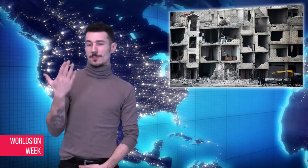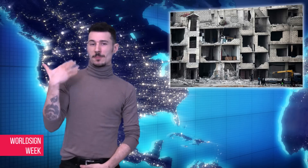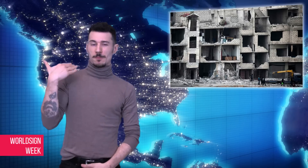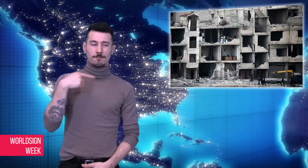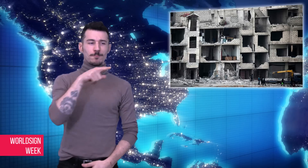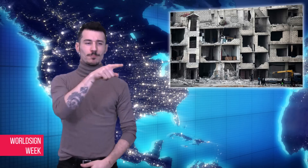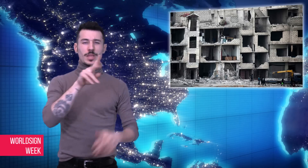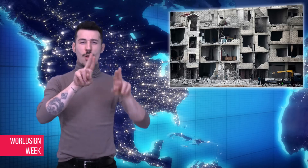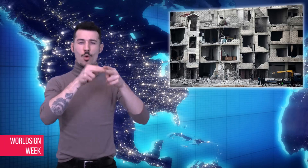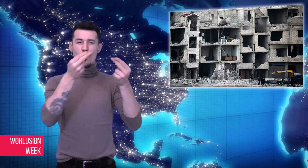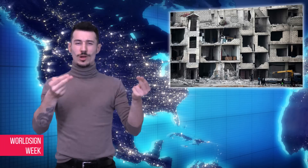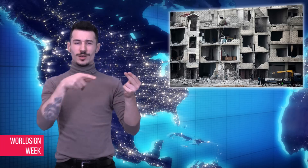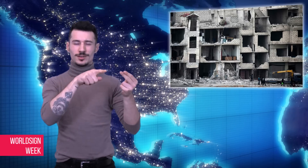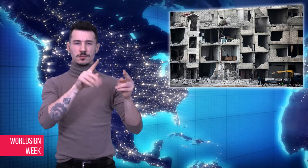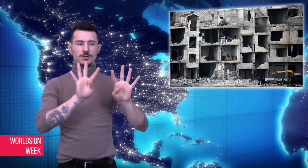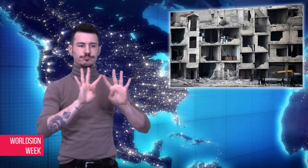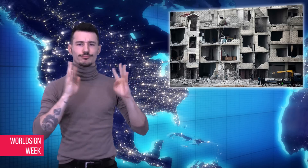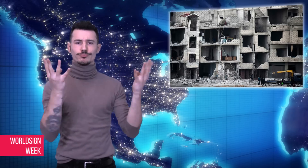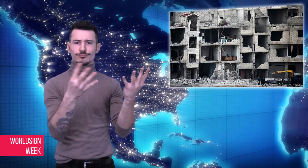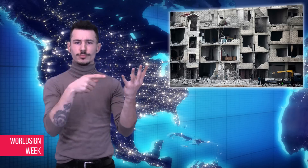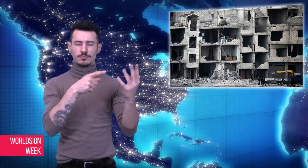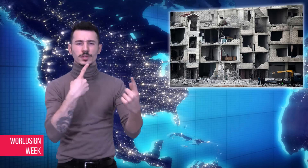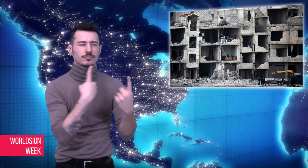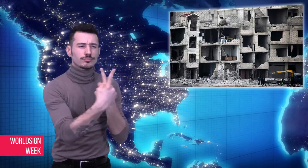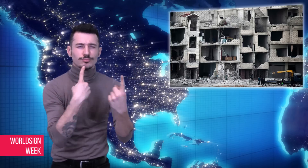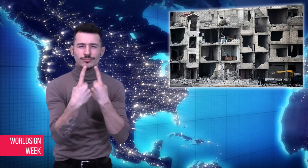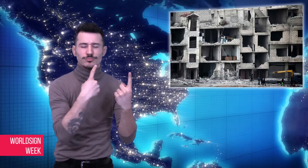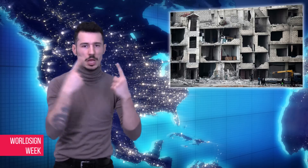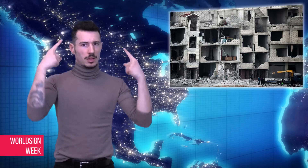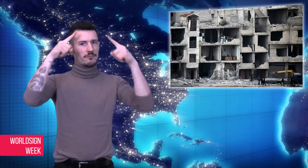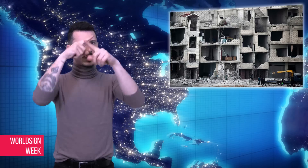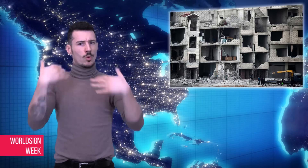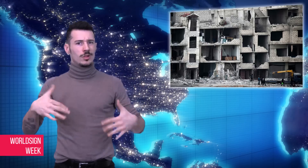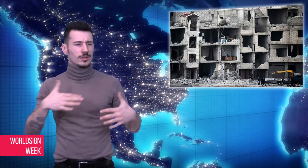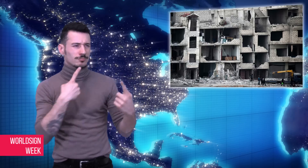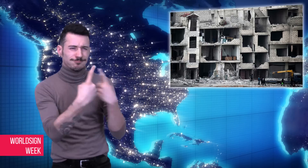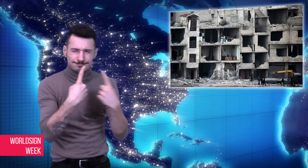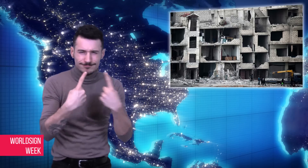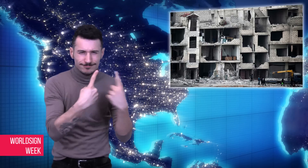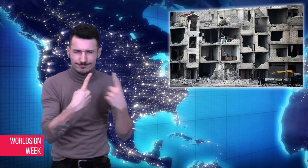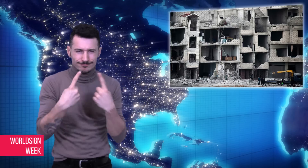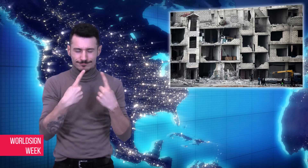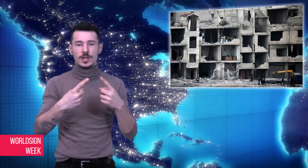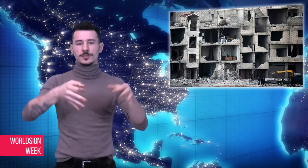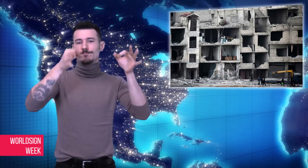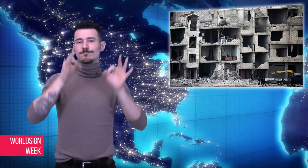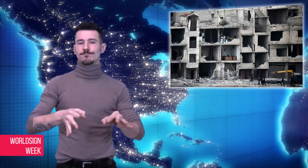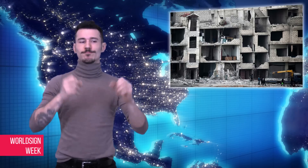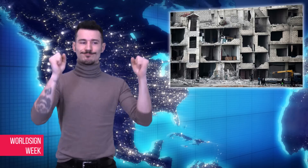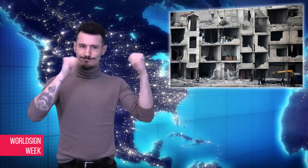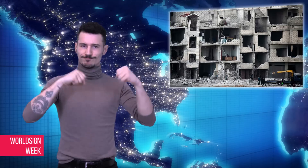After a few days of difficult